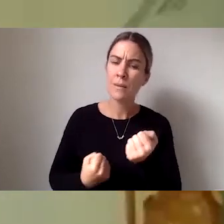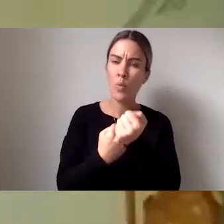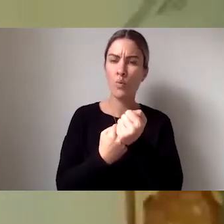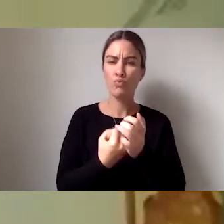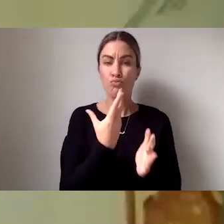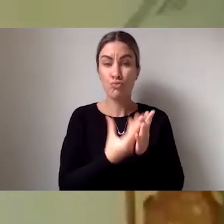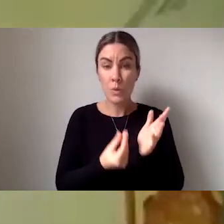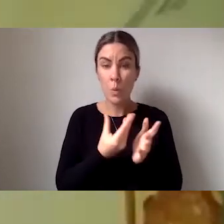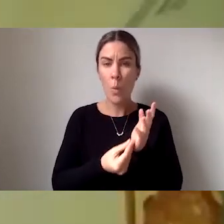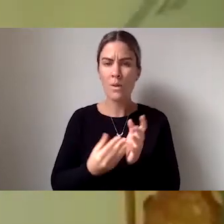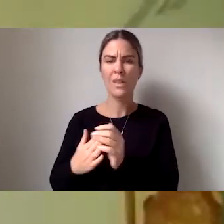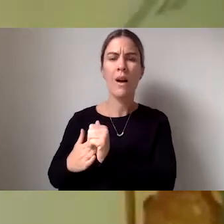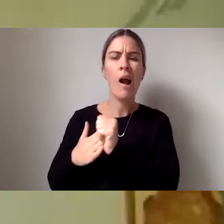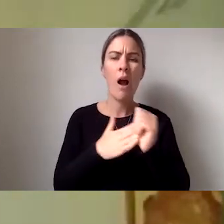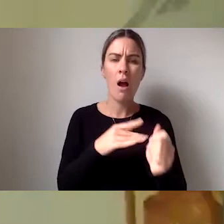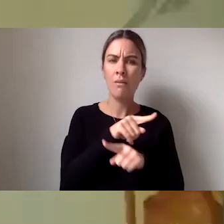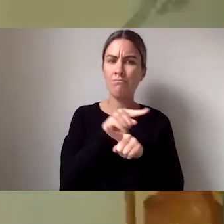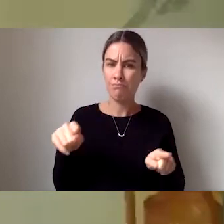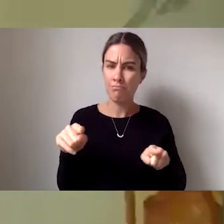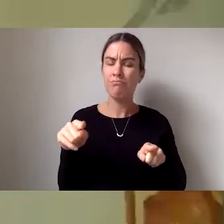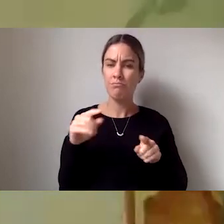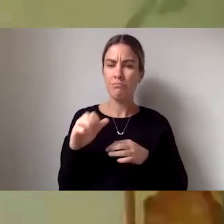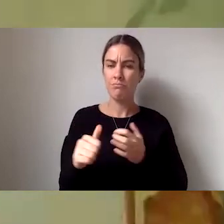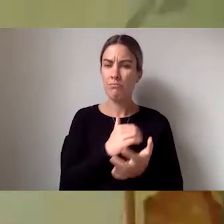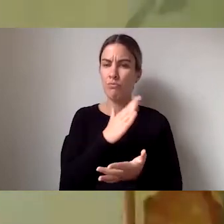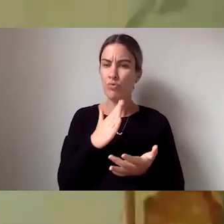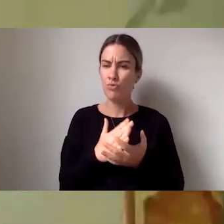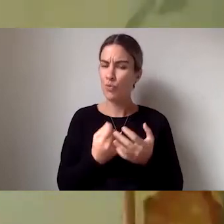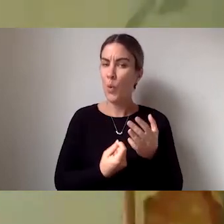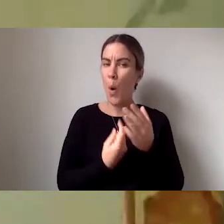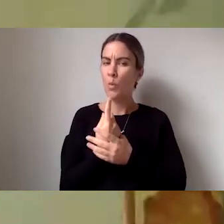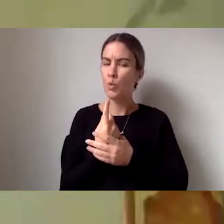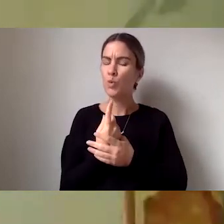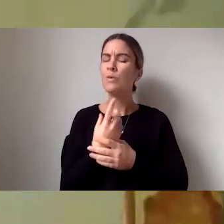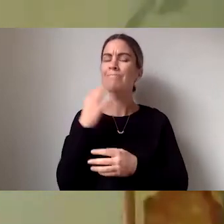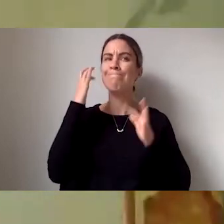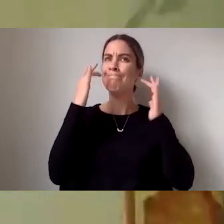and respond to the changes and opportunity to take some time out to reflect and reconsider our futures.